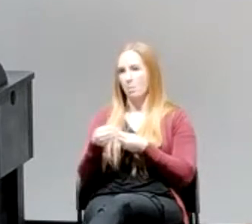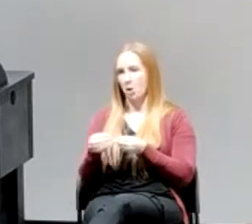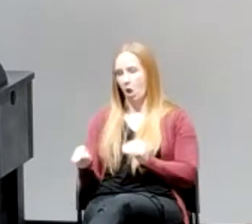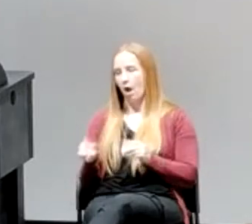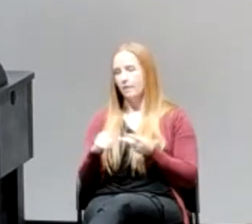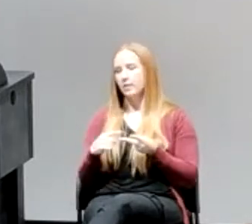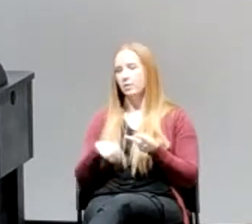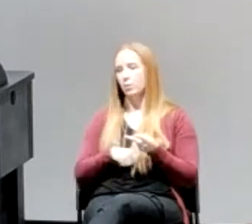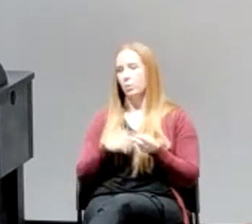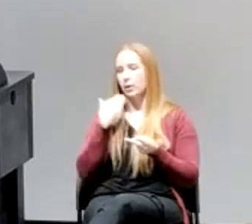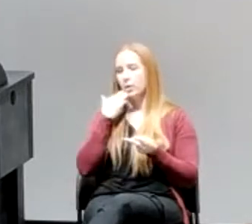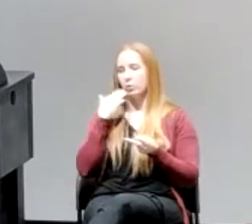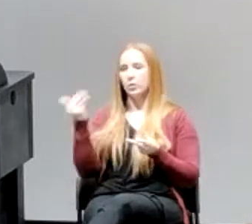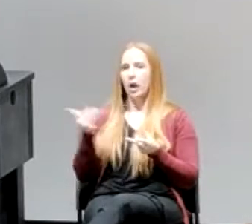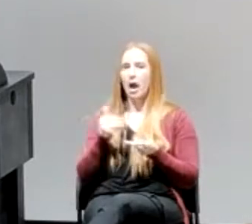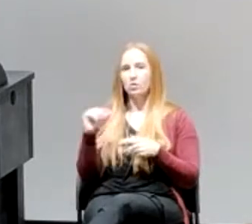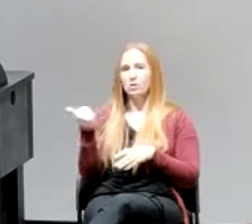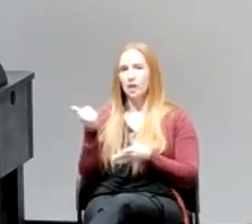I worked for MGM resorts when we opened Belagio.